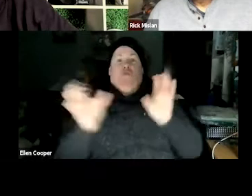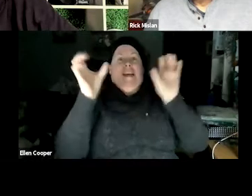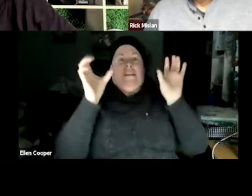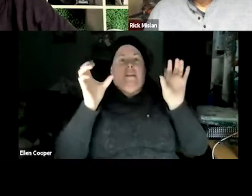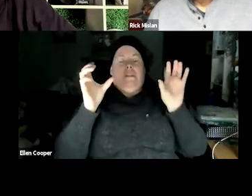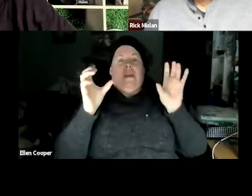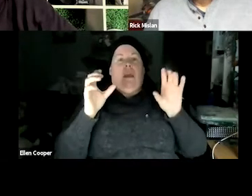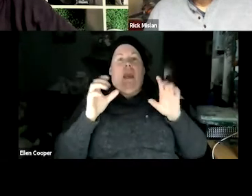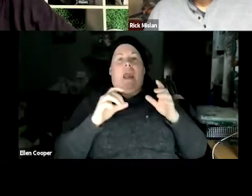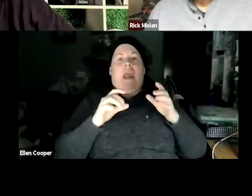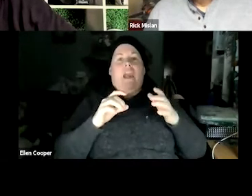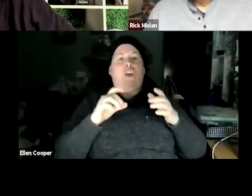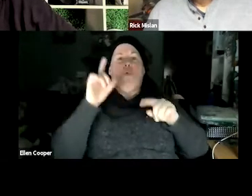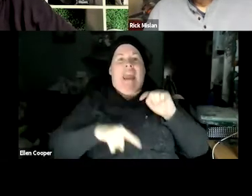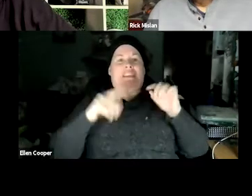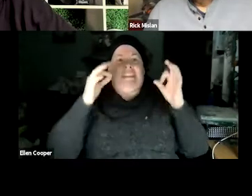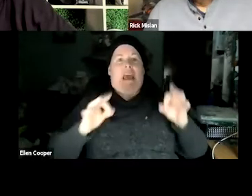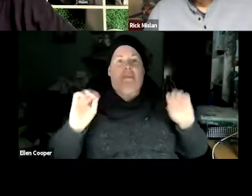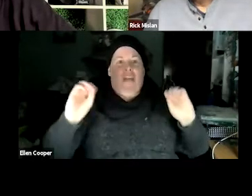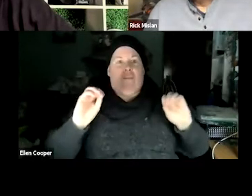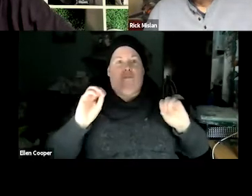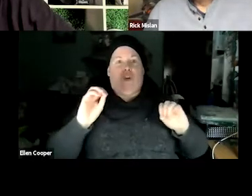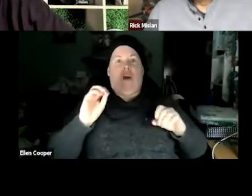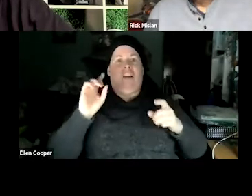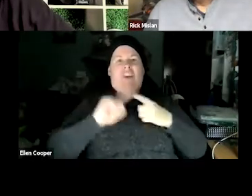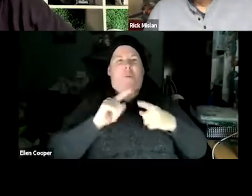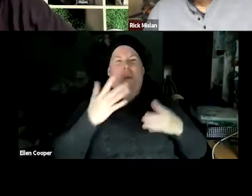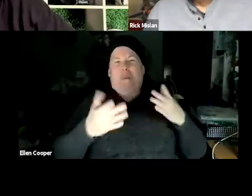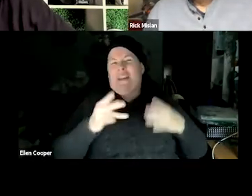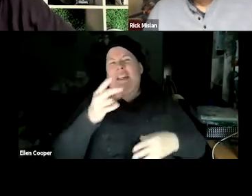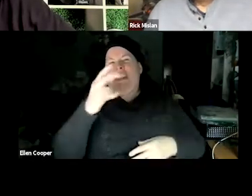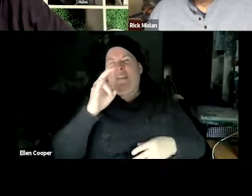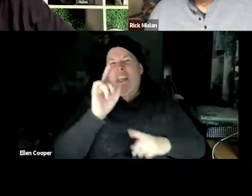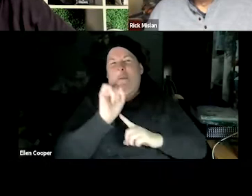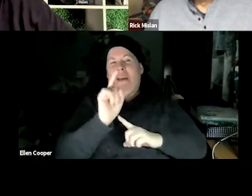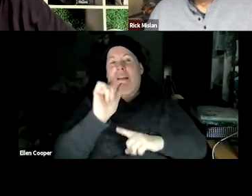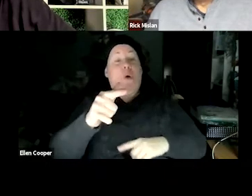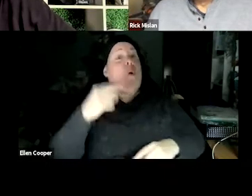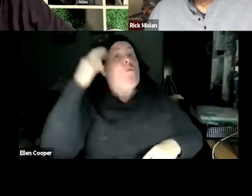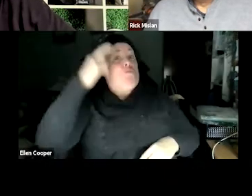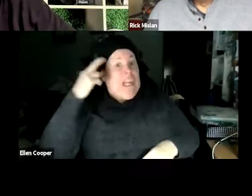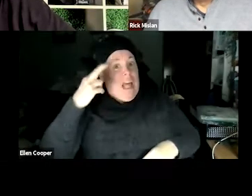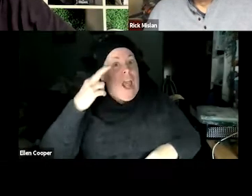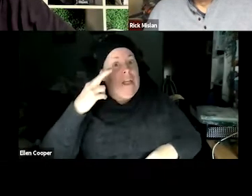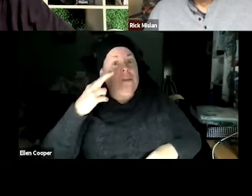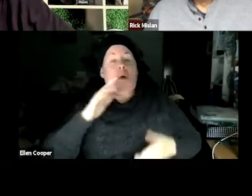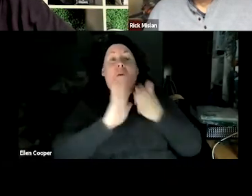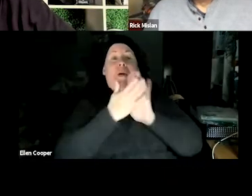CalebBarlow: And once we tapped into that. Then we then we got really good at tapping into that and we figured out, you know, the amazing thing though is